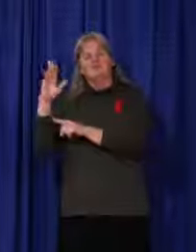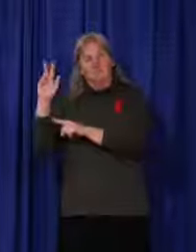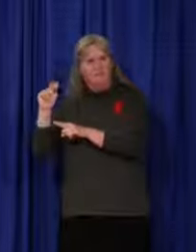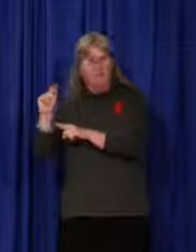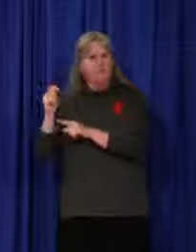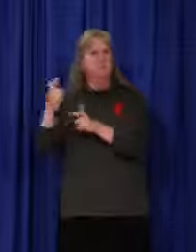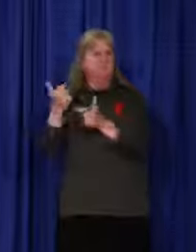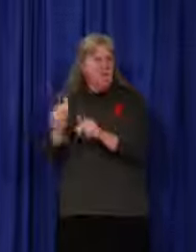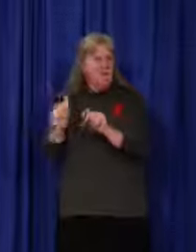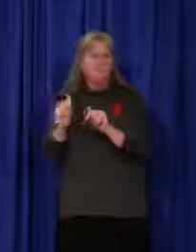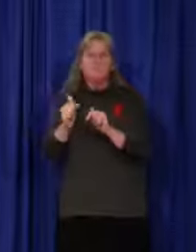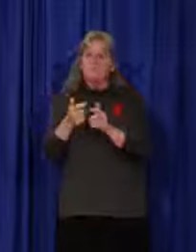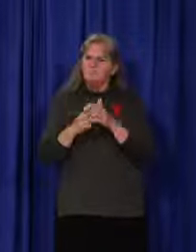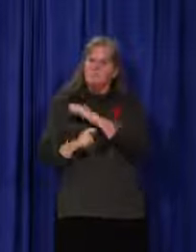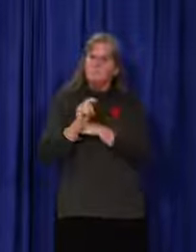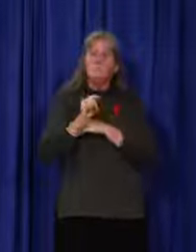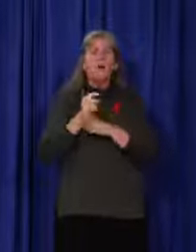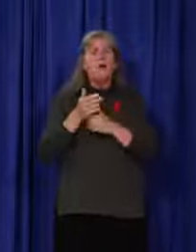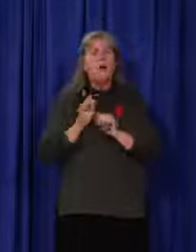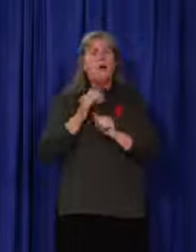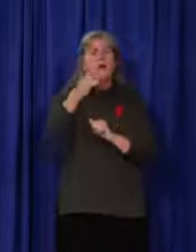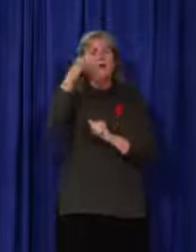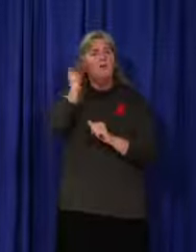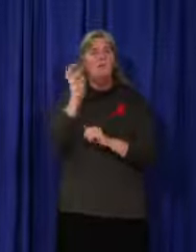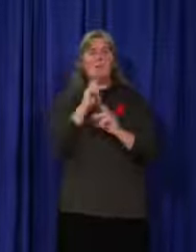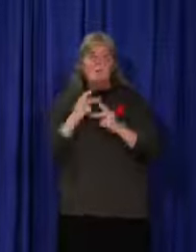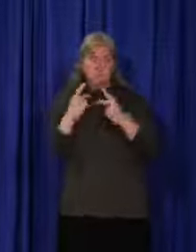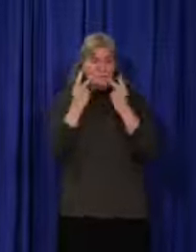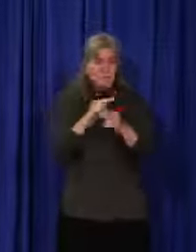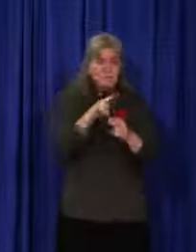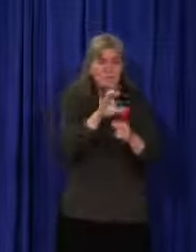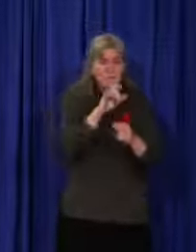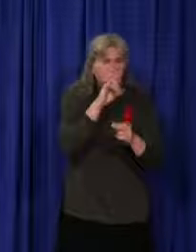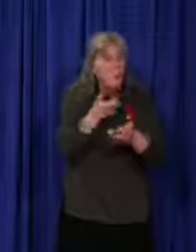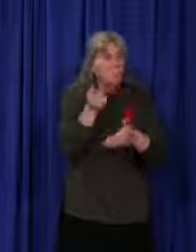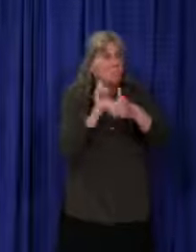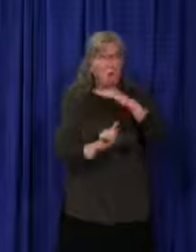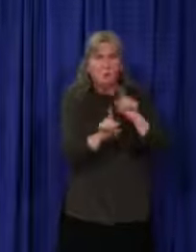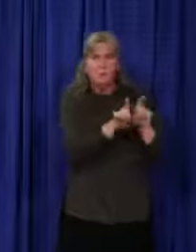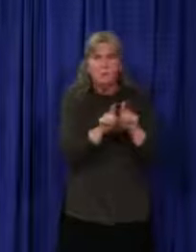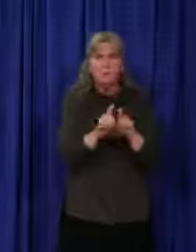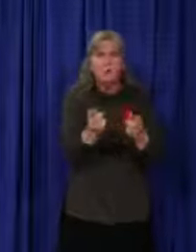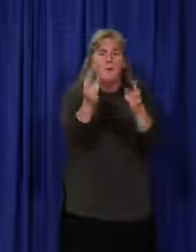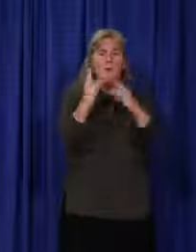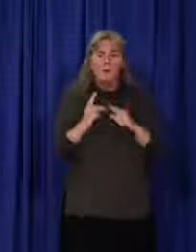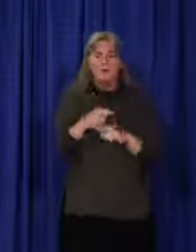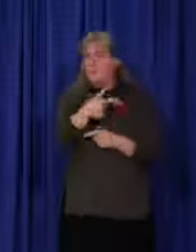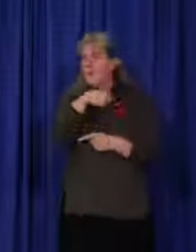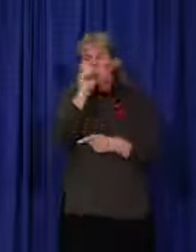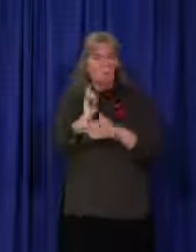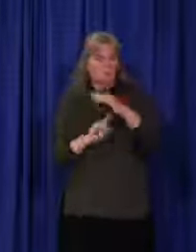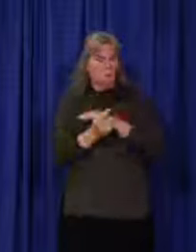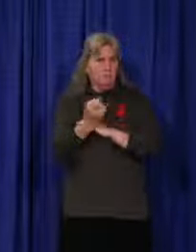We have issued approximately 103 visitor decals since we launched